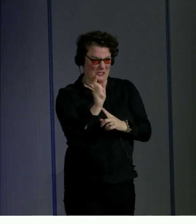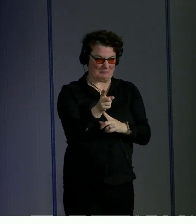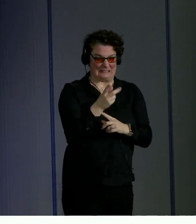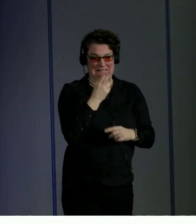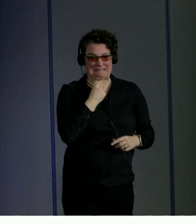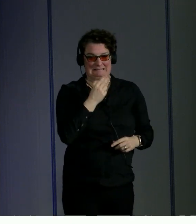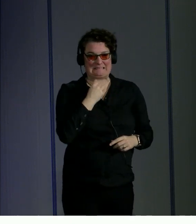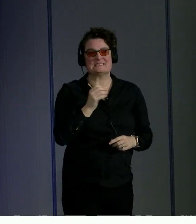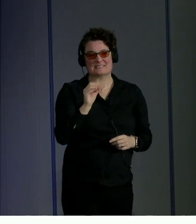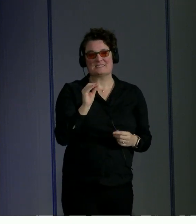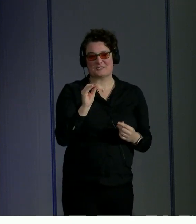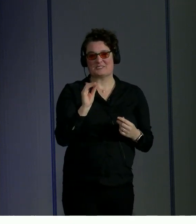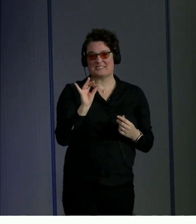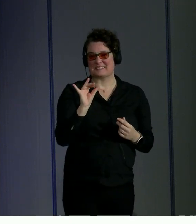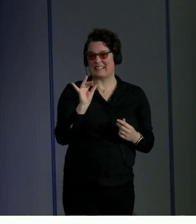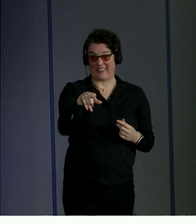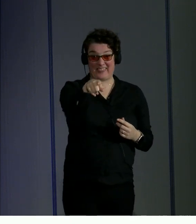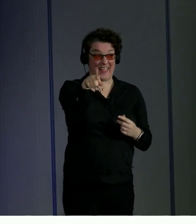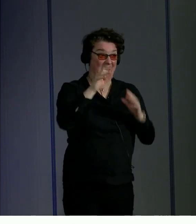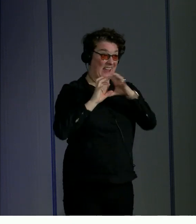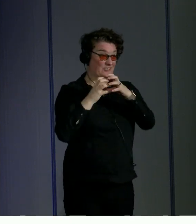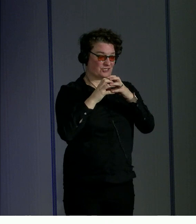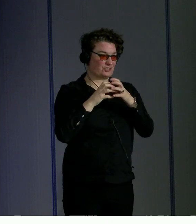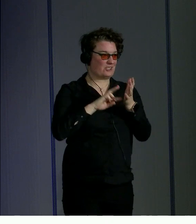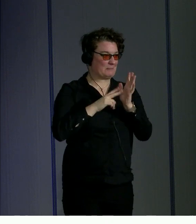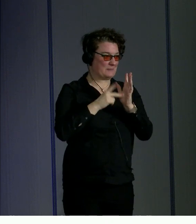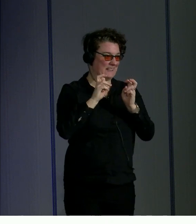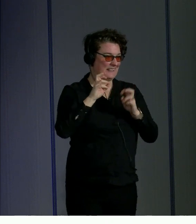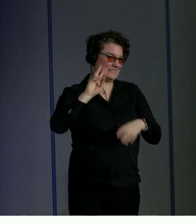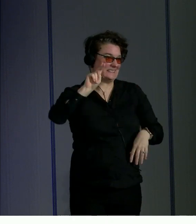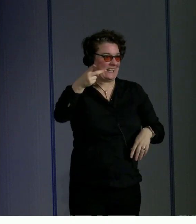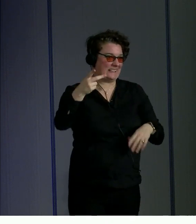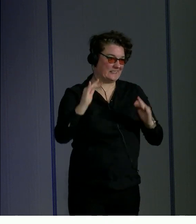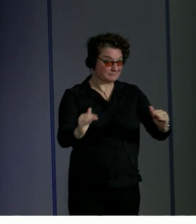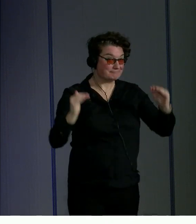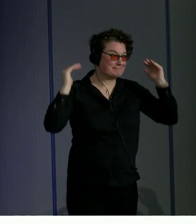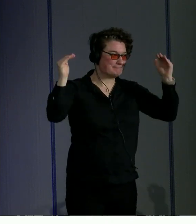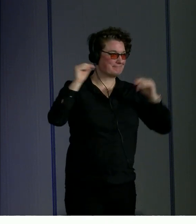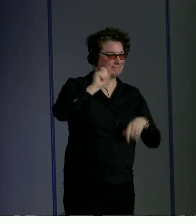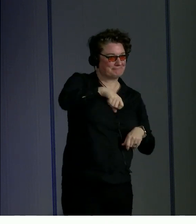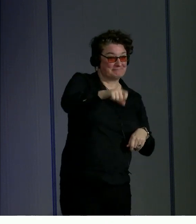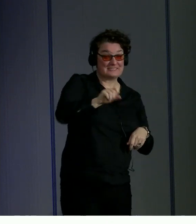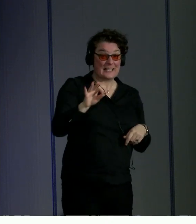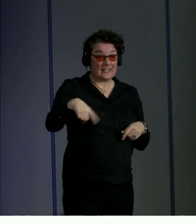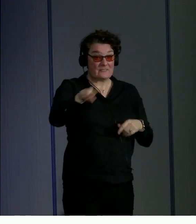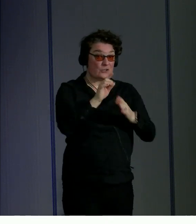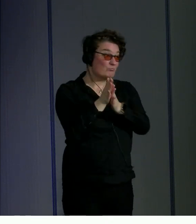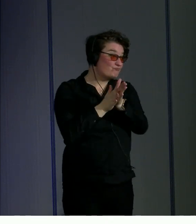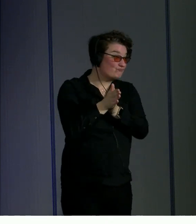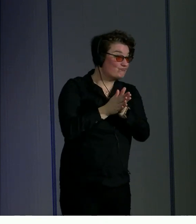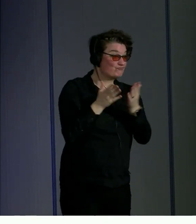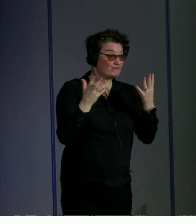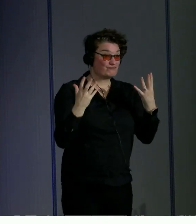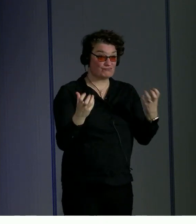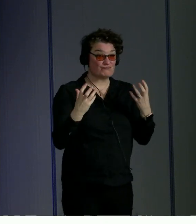that's actually kind of our point 2.0, right? So if there's interest, then we are happy to talk